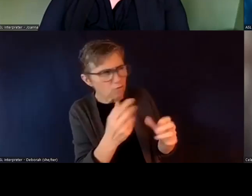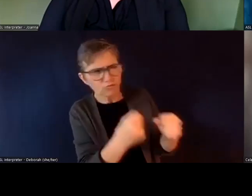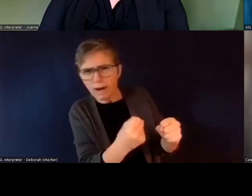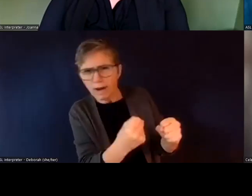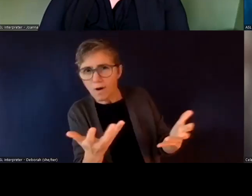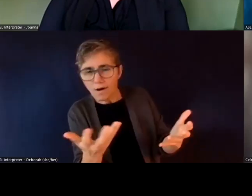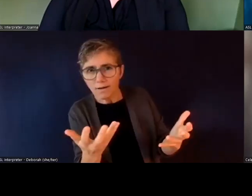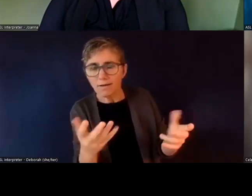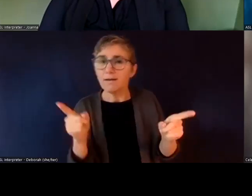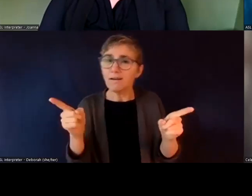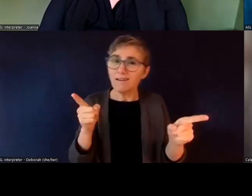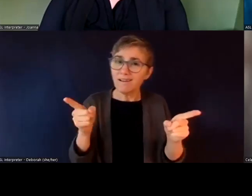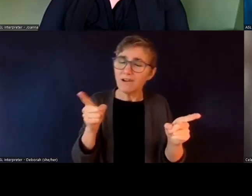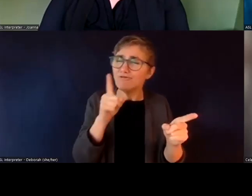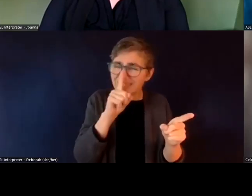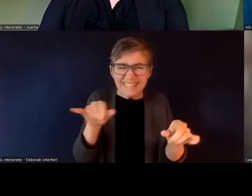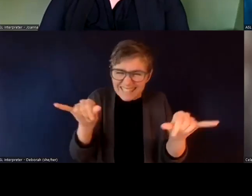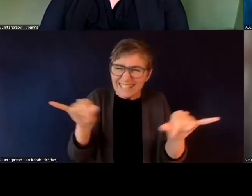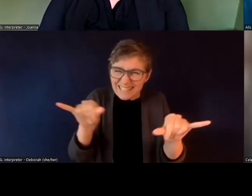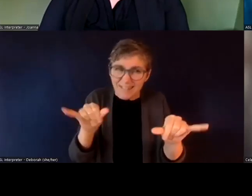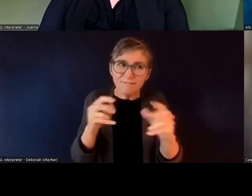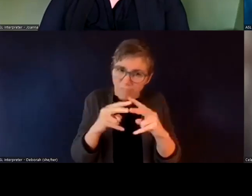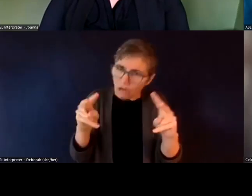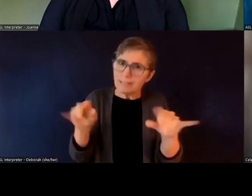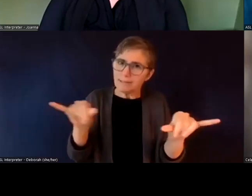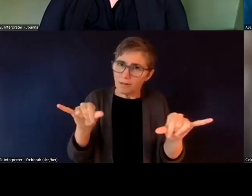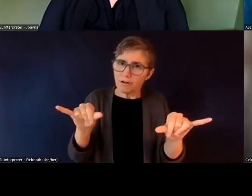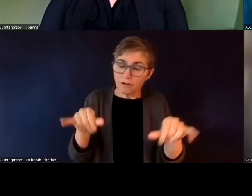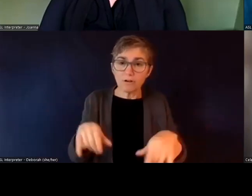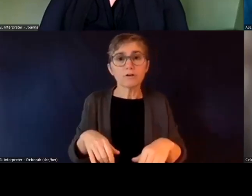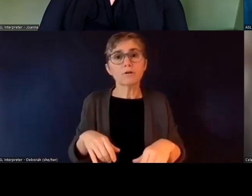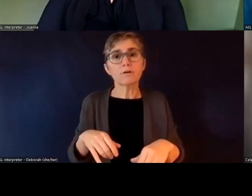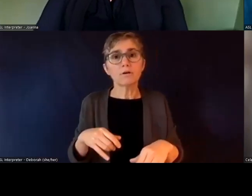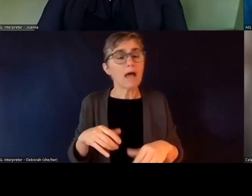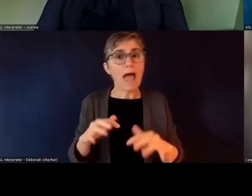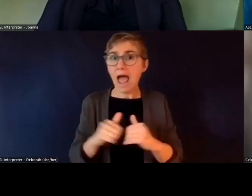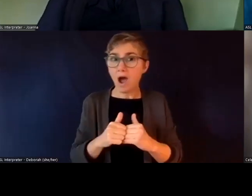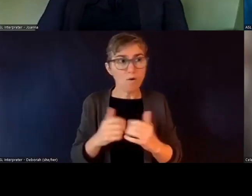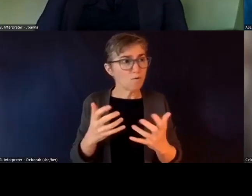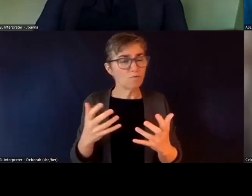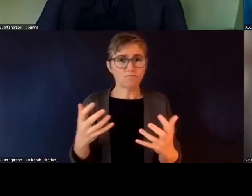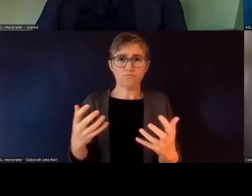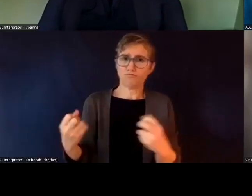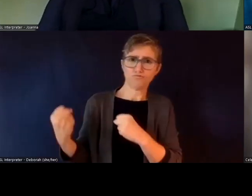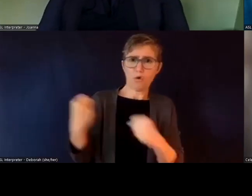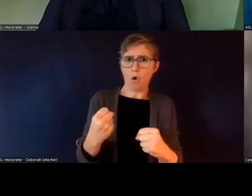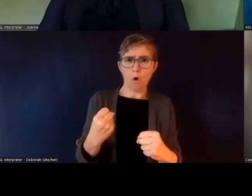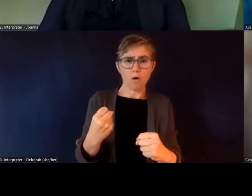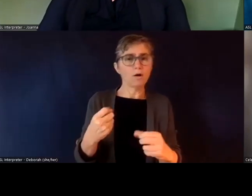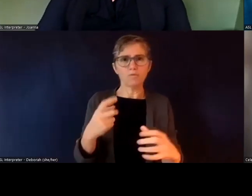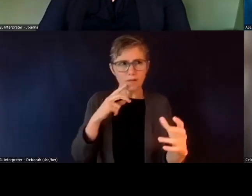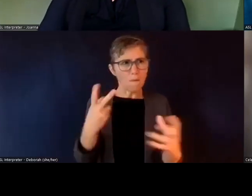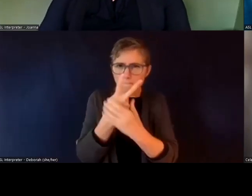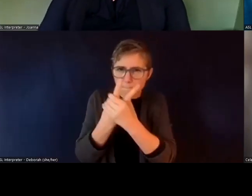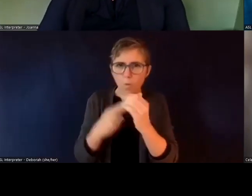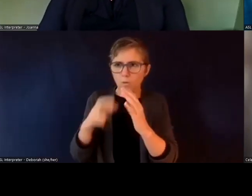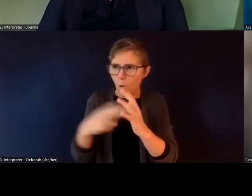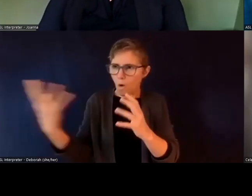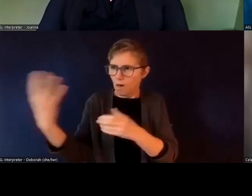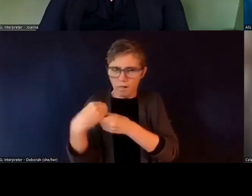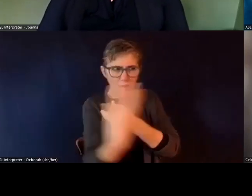are so similar and we gather strength from both roles and I know that I'm going to continue to